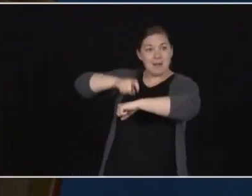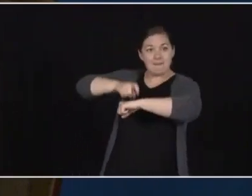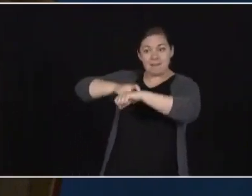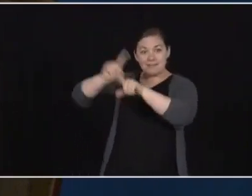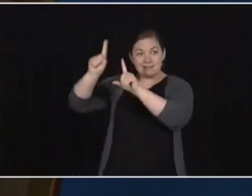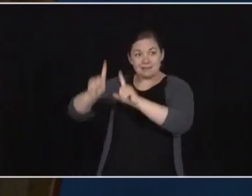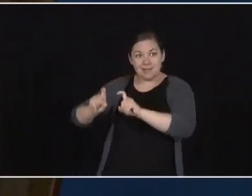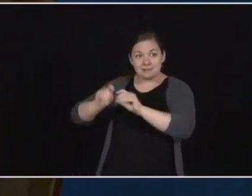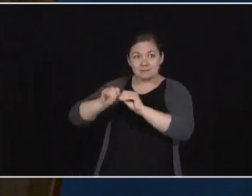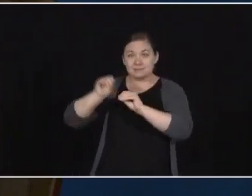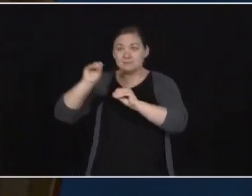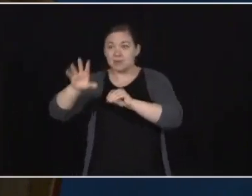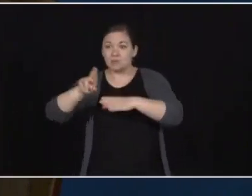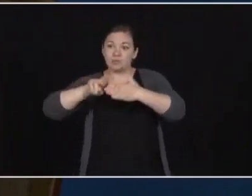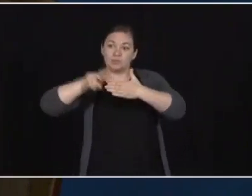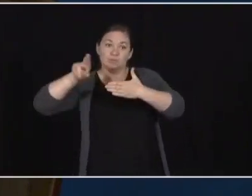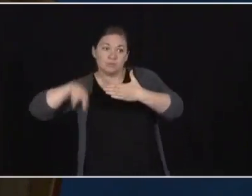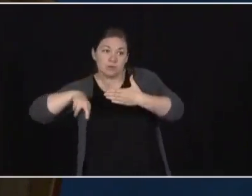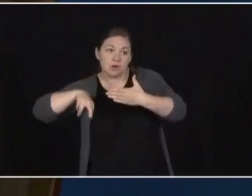The other chart that is on the slide